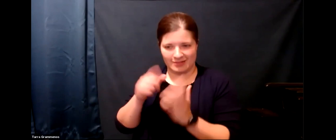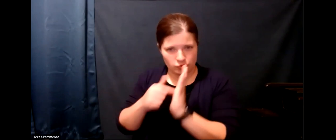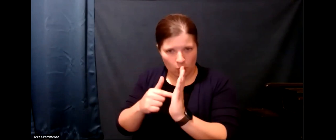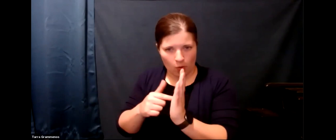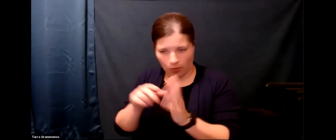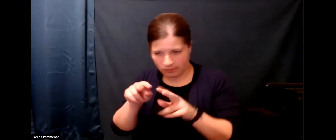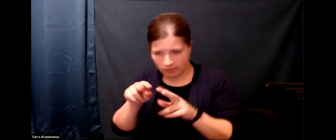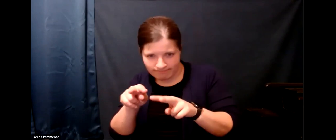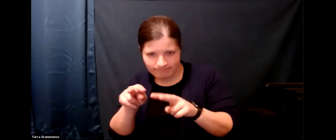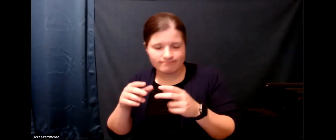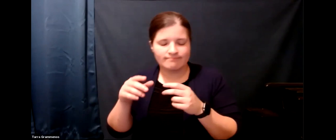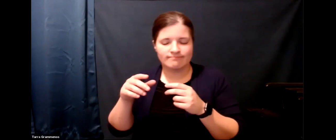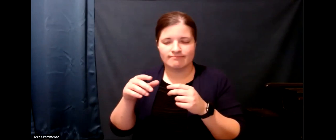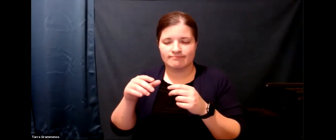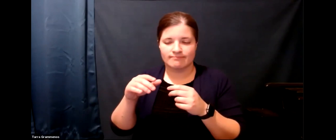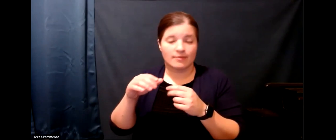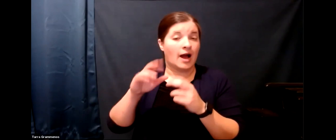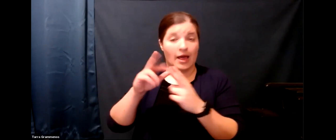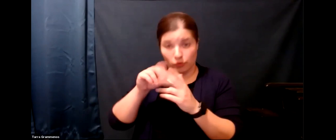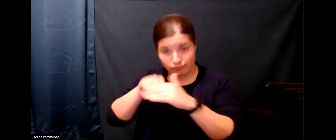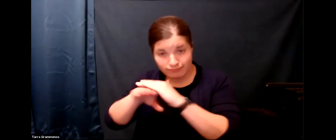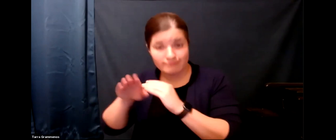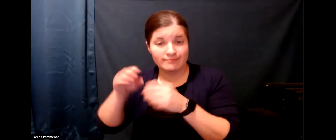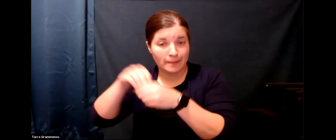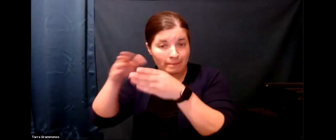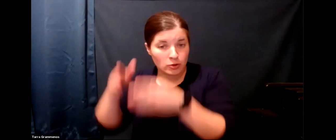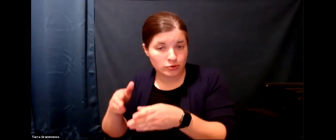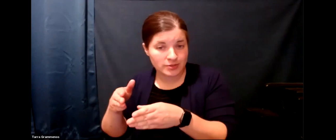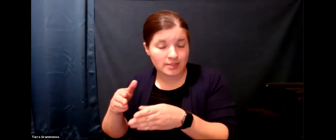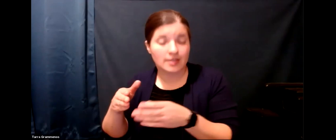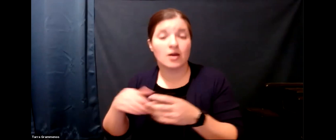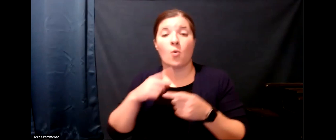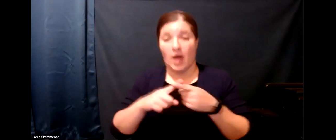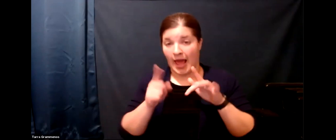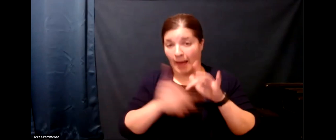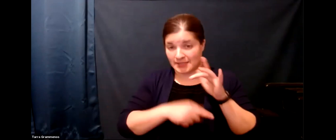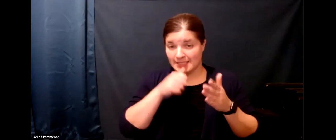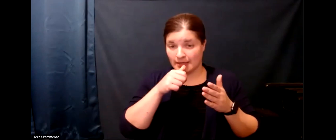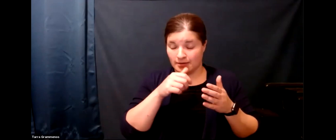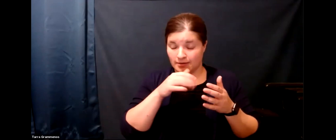ballot, so if you want to vote in person, and then the absentee ballot comes a day later or two days later,